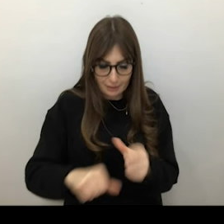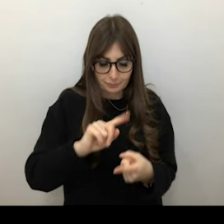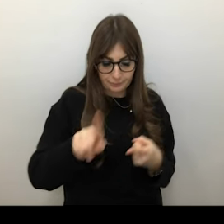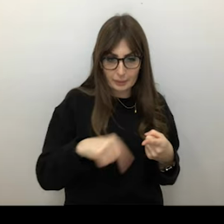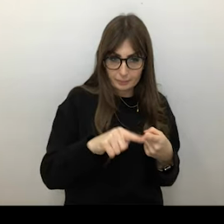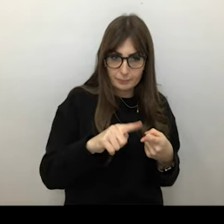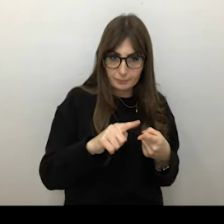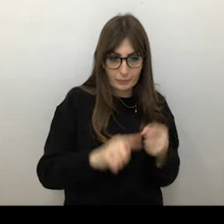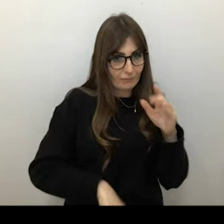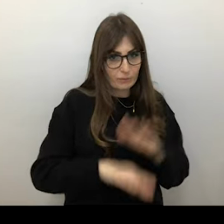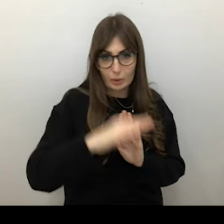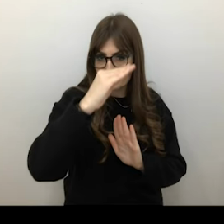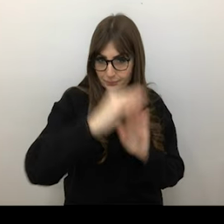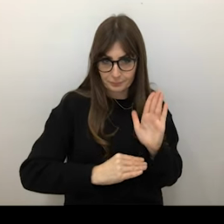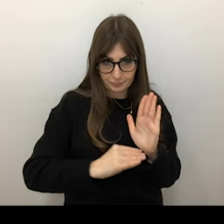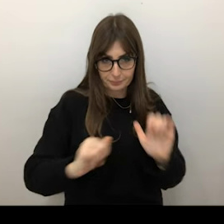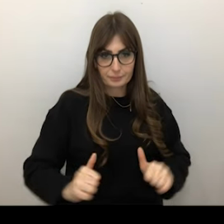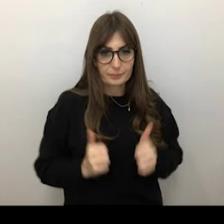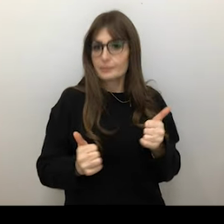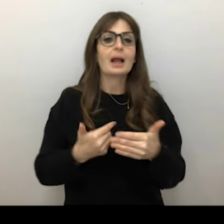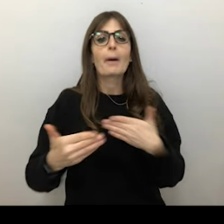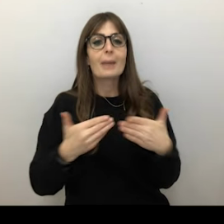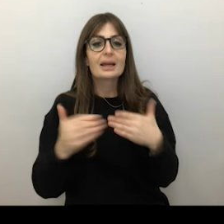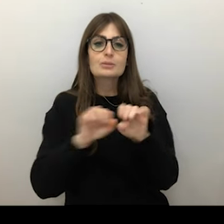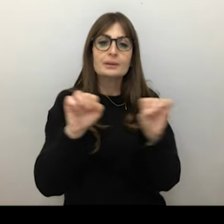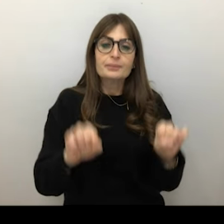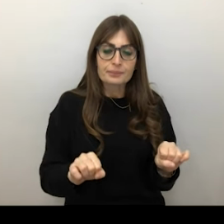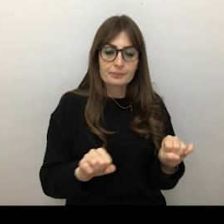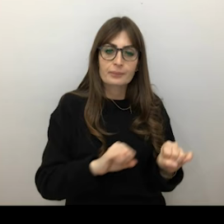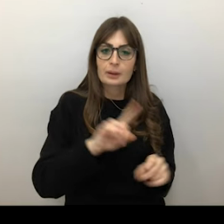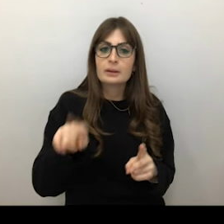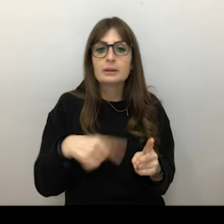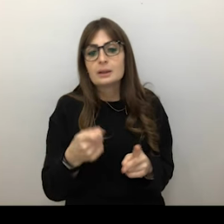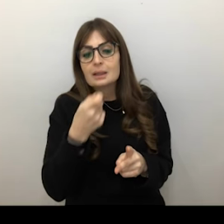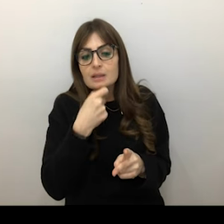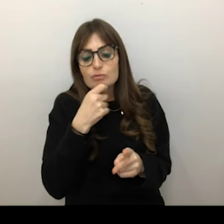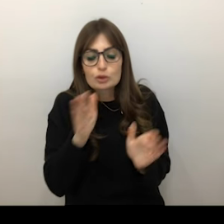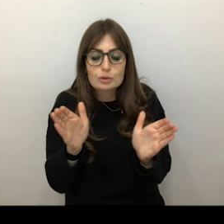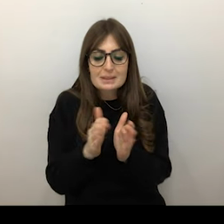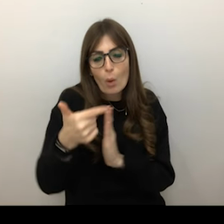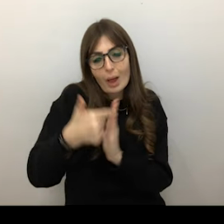Stage 1 is a full application in our application management system. And then a small number of shortlisted applicants will